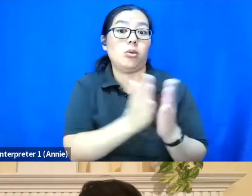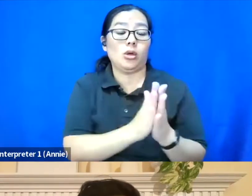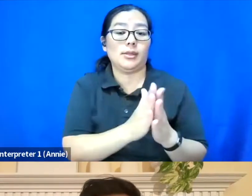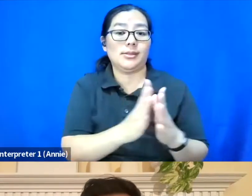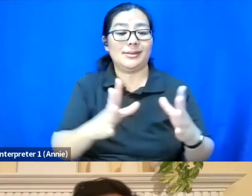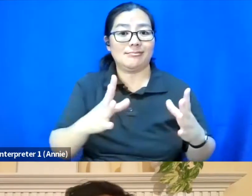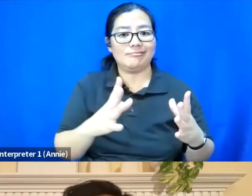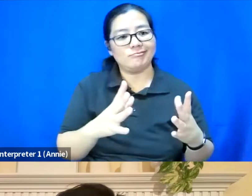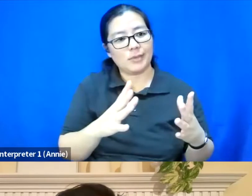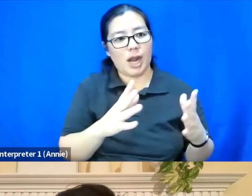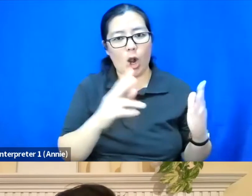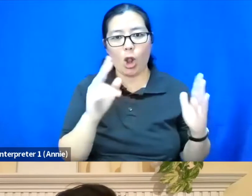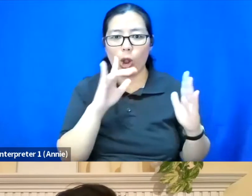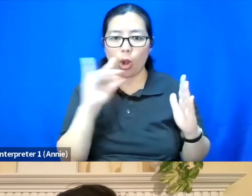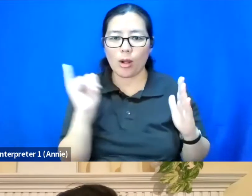So -- got that.